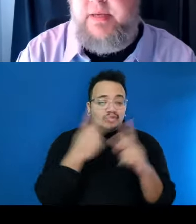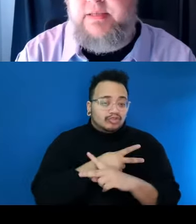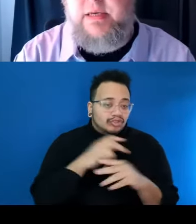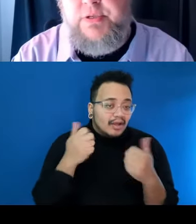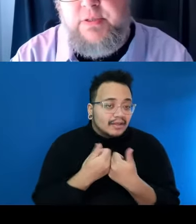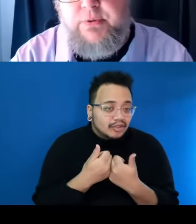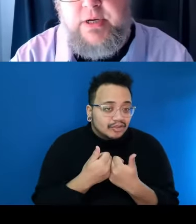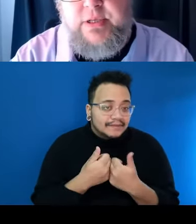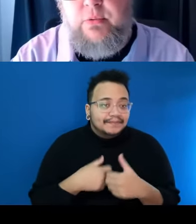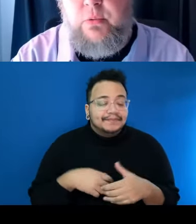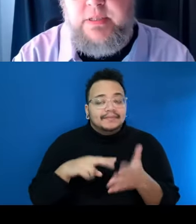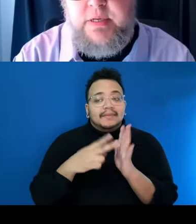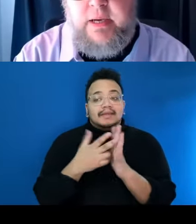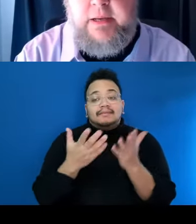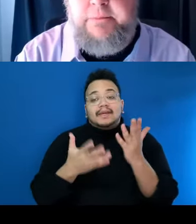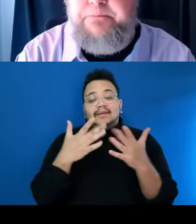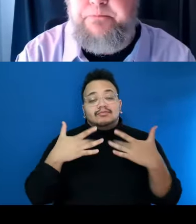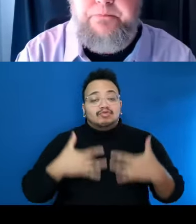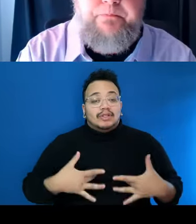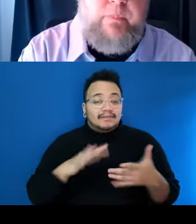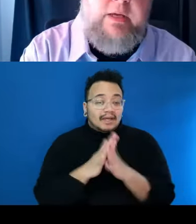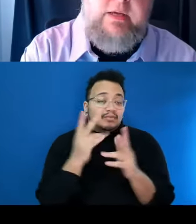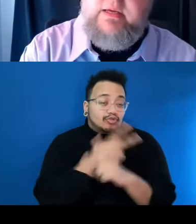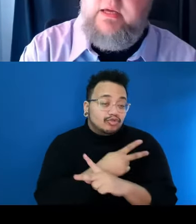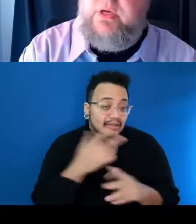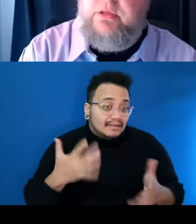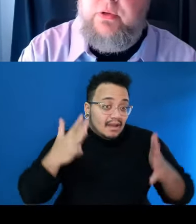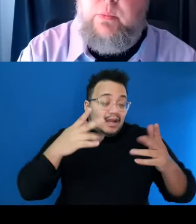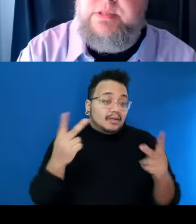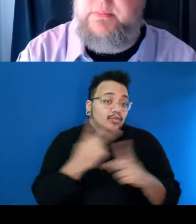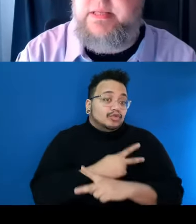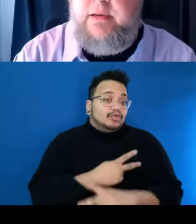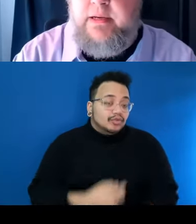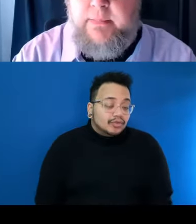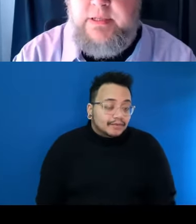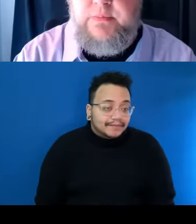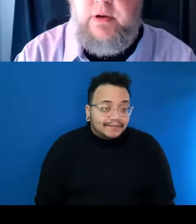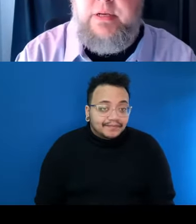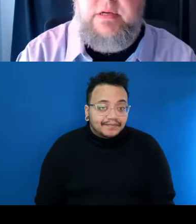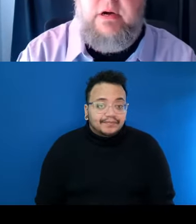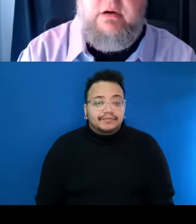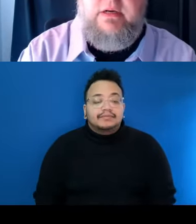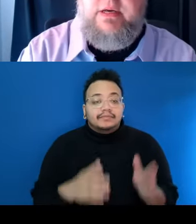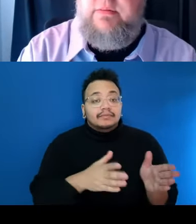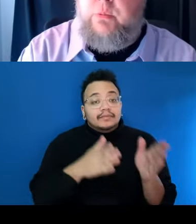to things like increased depression or anxiety. Again, we can look at what some of the economic disparities are